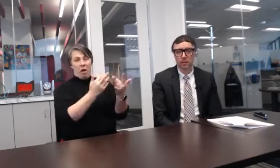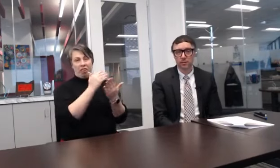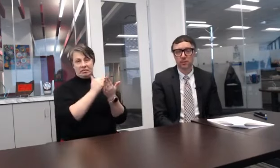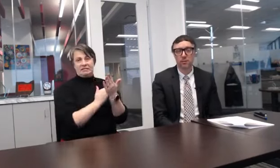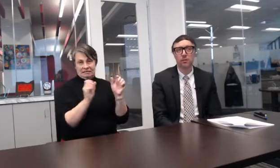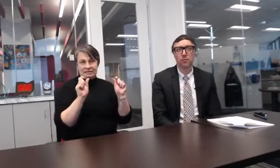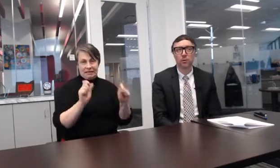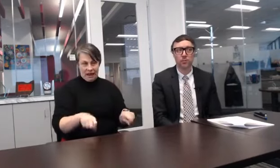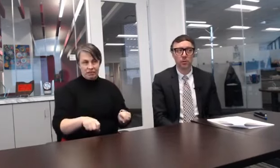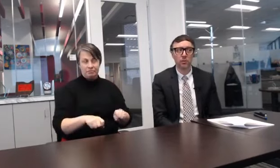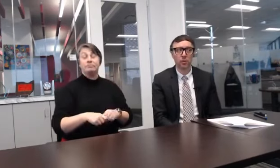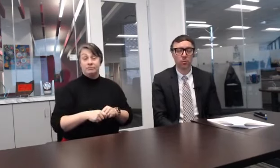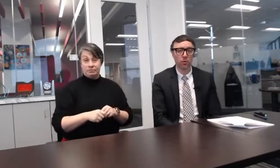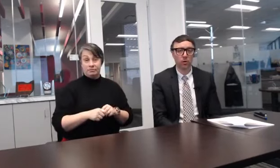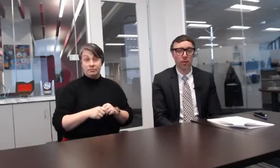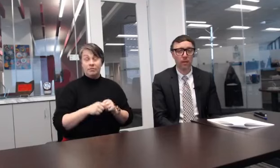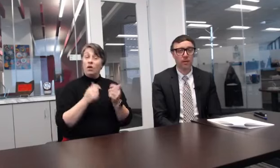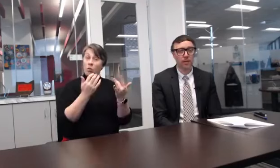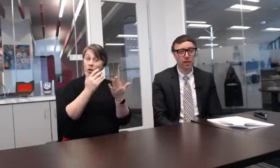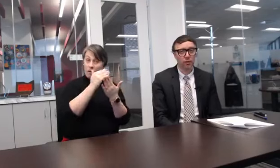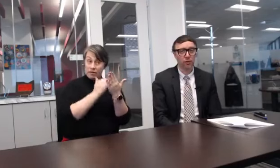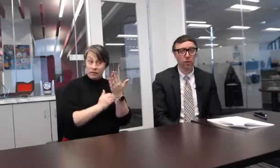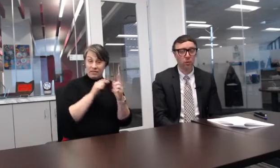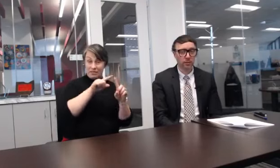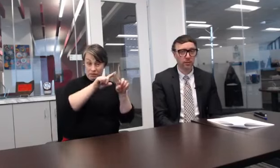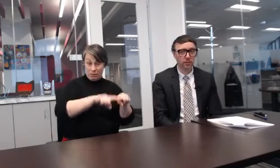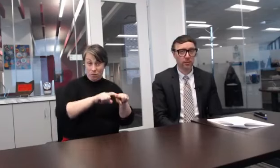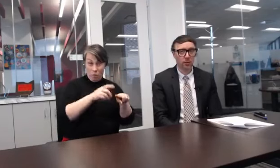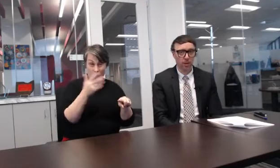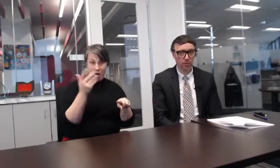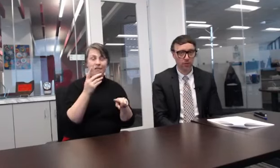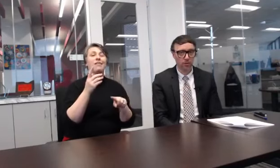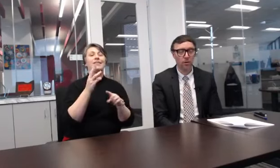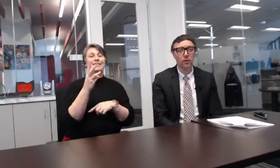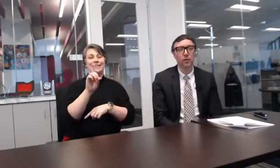were mostly ordered by the state you requested a waiver.